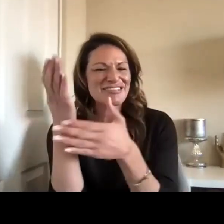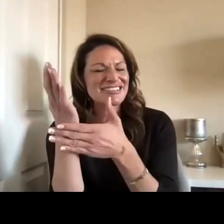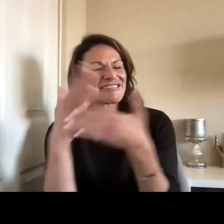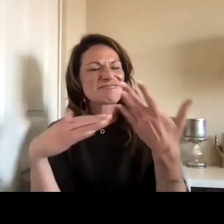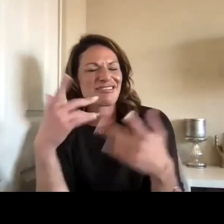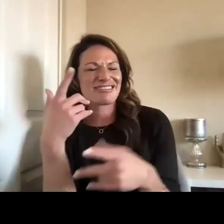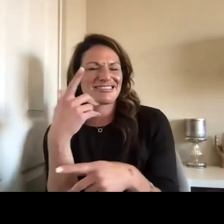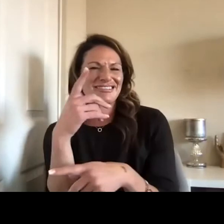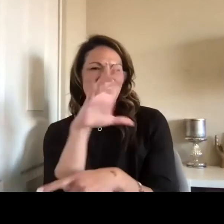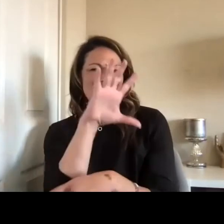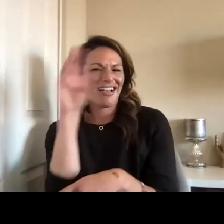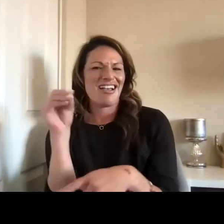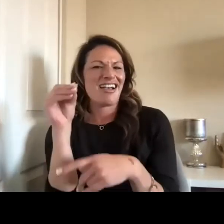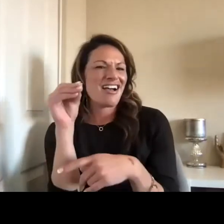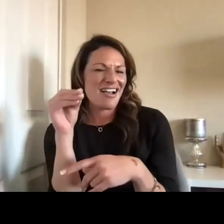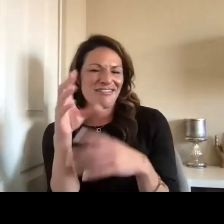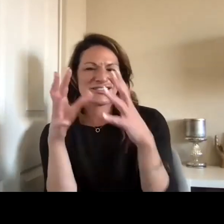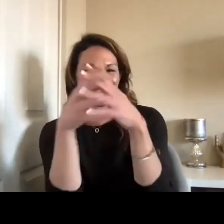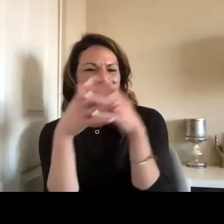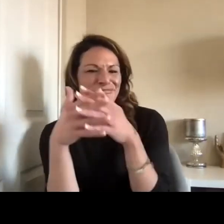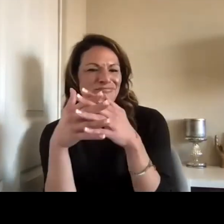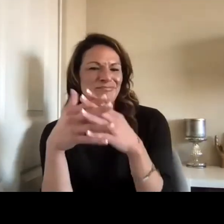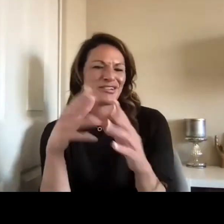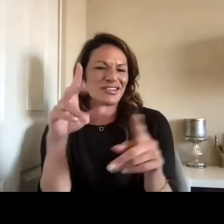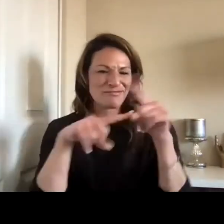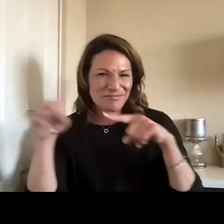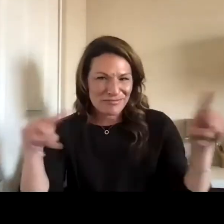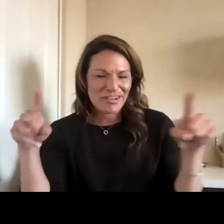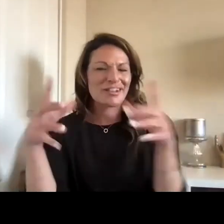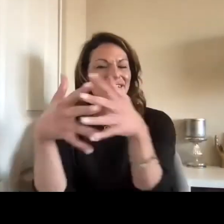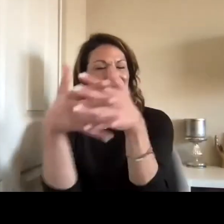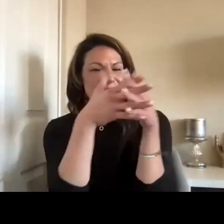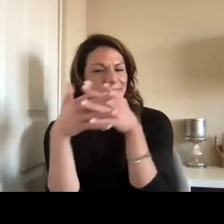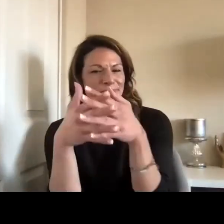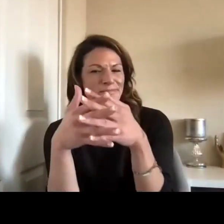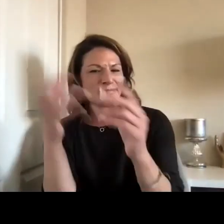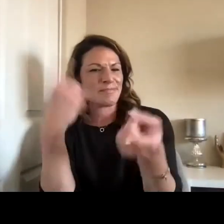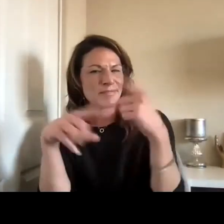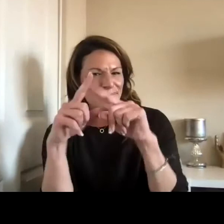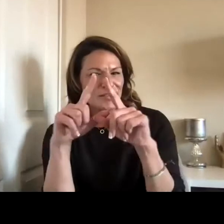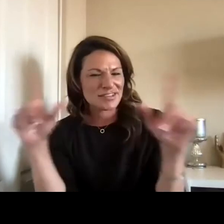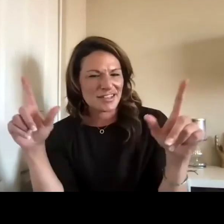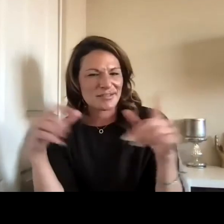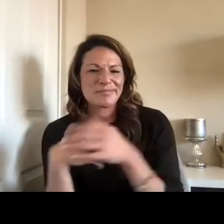linguistic aspects of African-American uh variety of American Sign Language